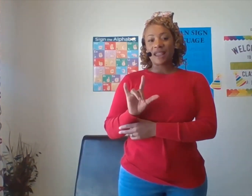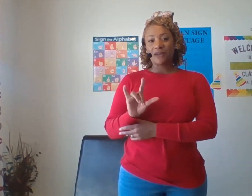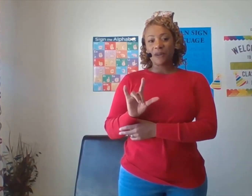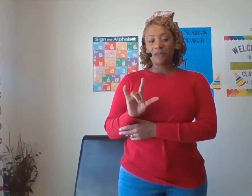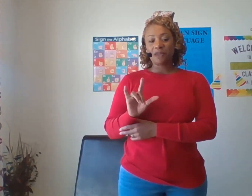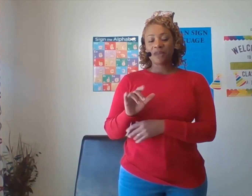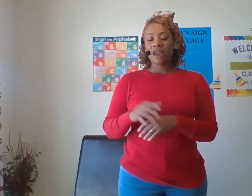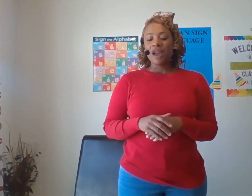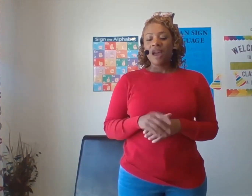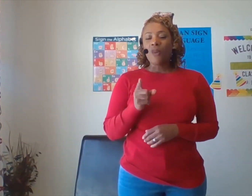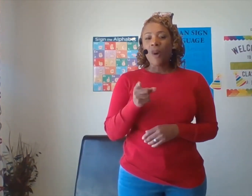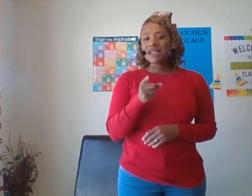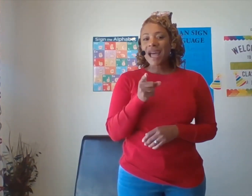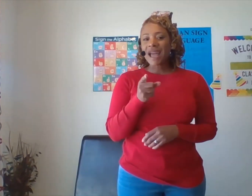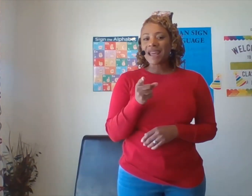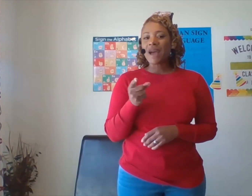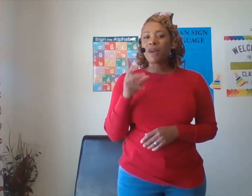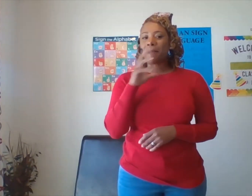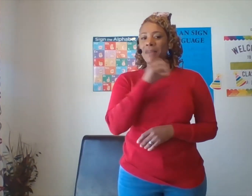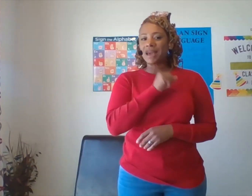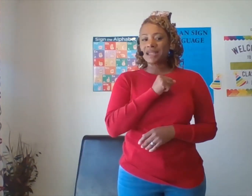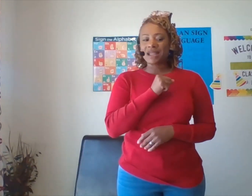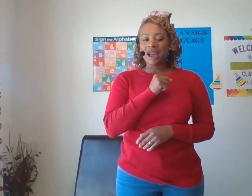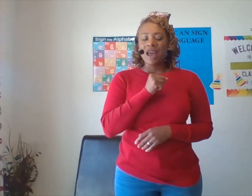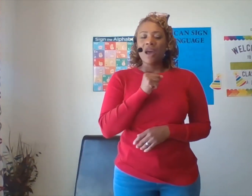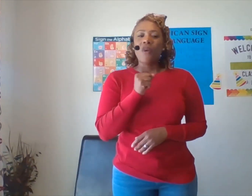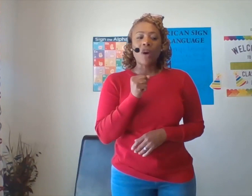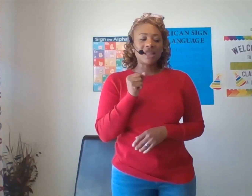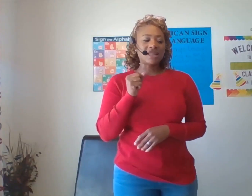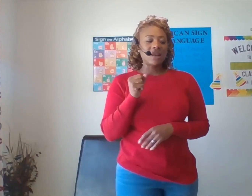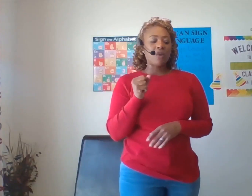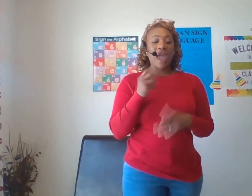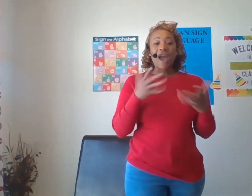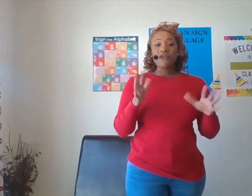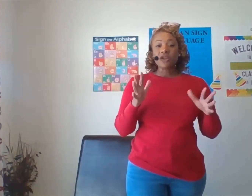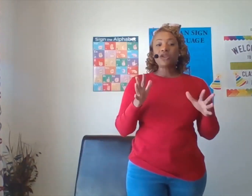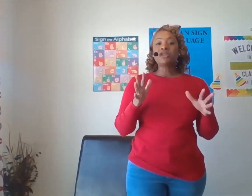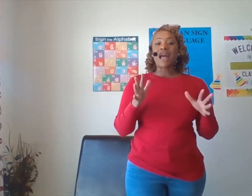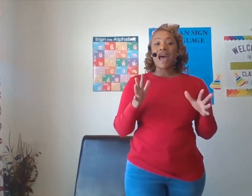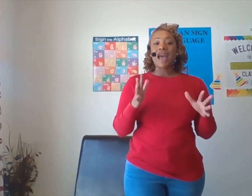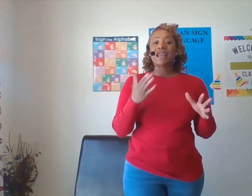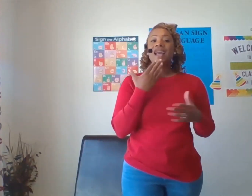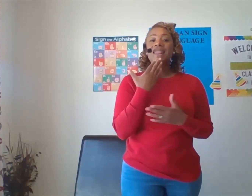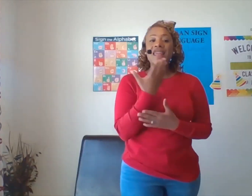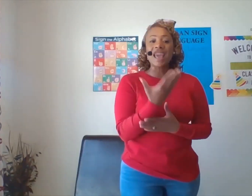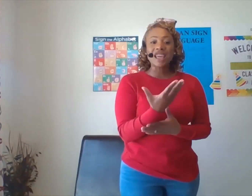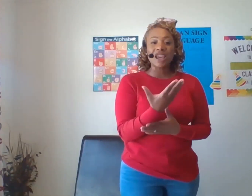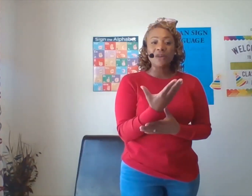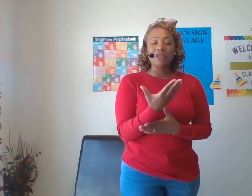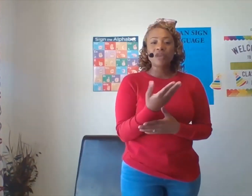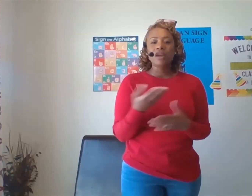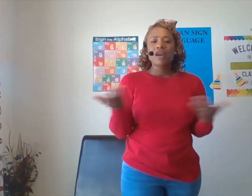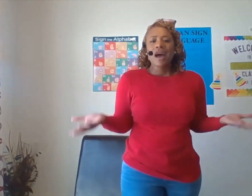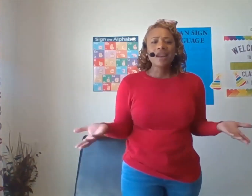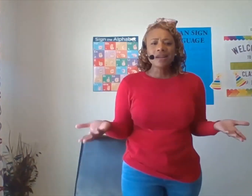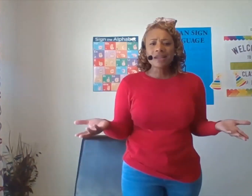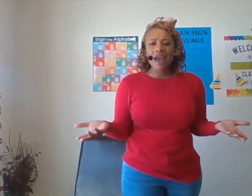love you one sign that we missed was after you sign thank you how do you say